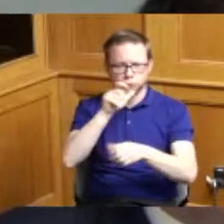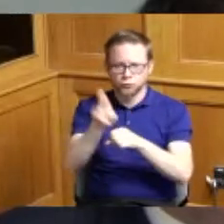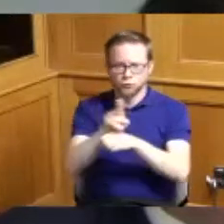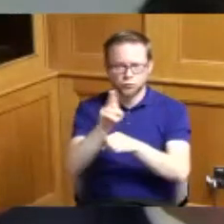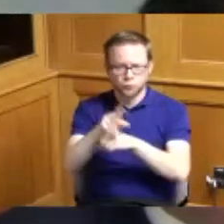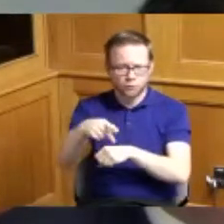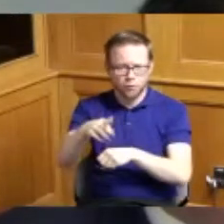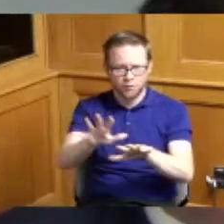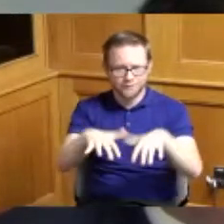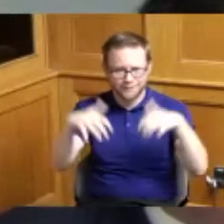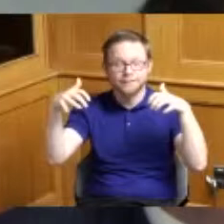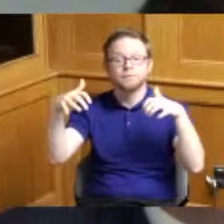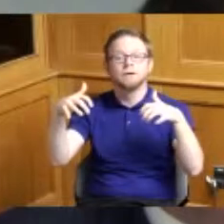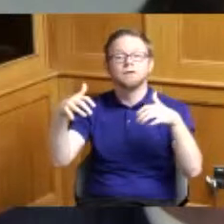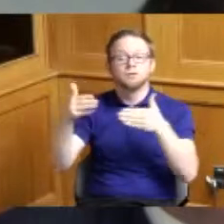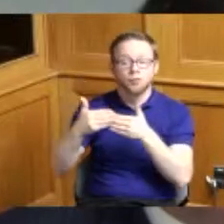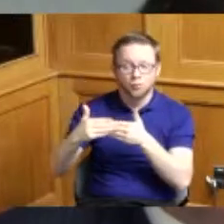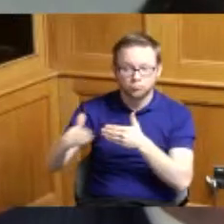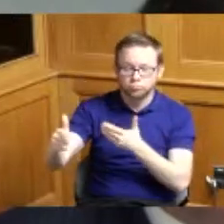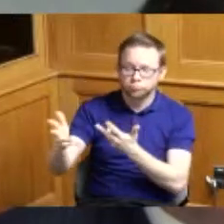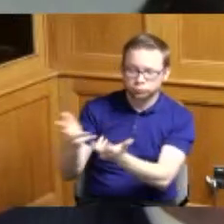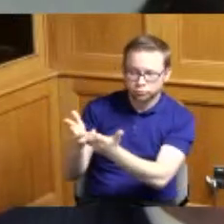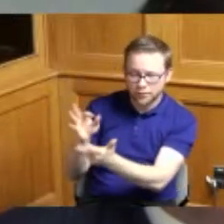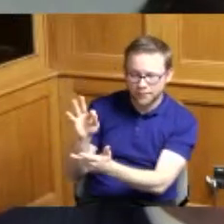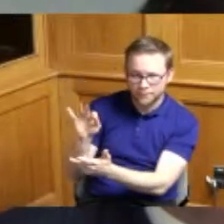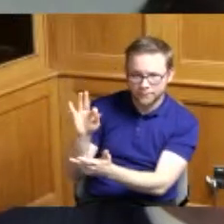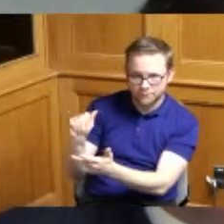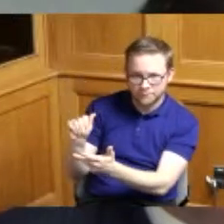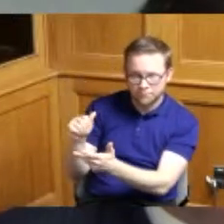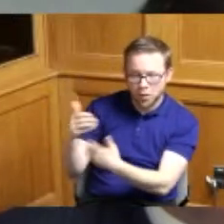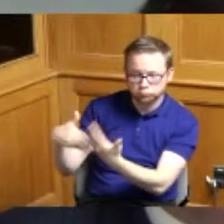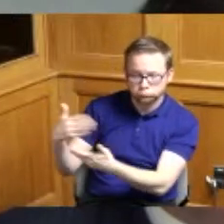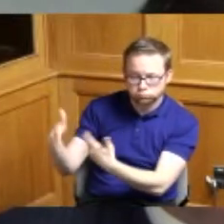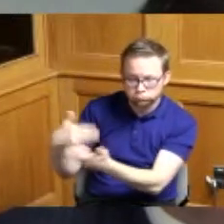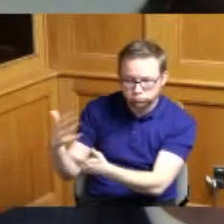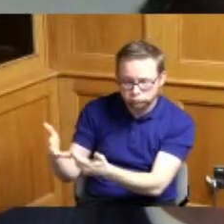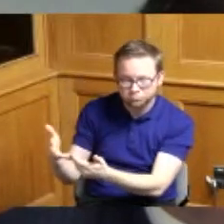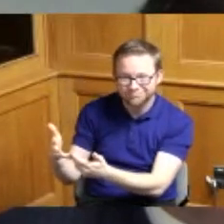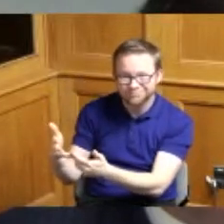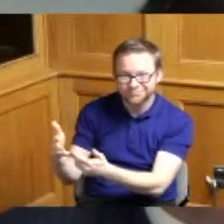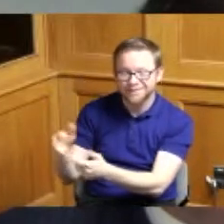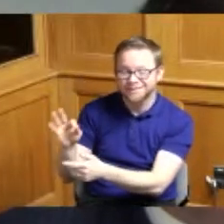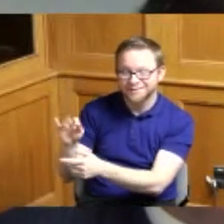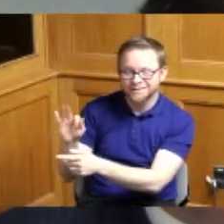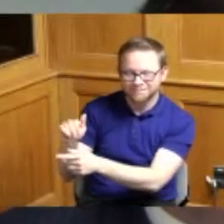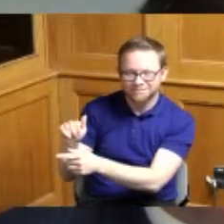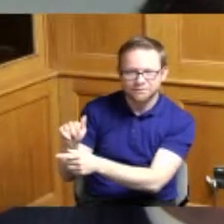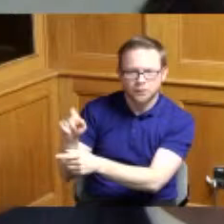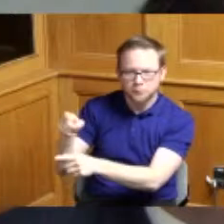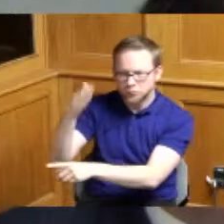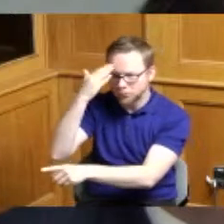that as we move forward with FIFA that FIFA is cognizant of that and that as we